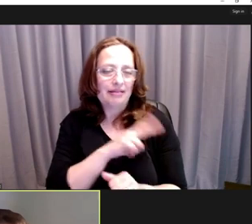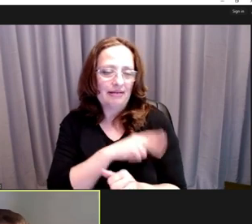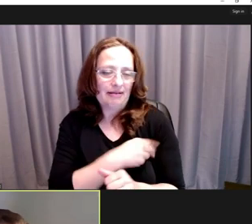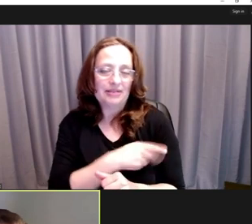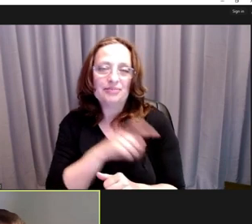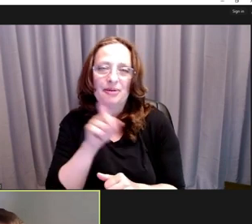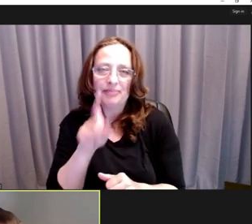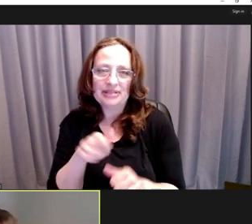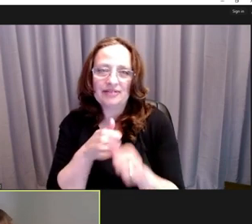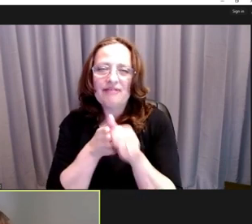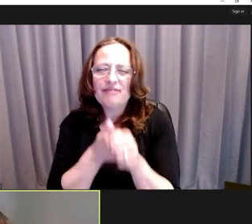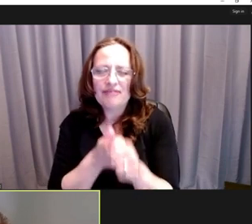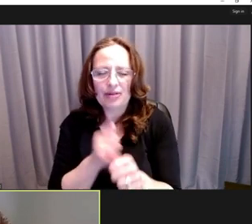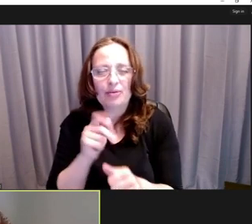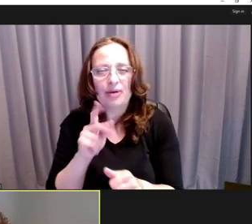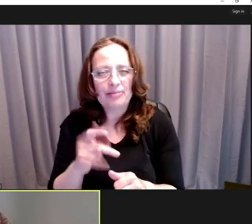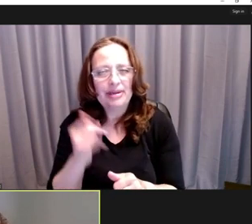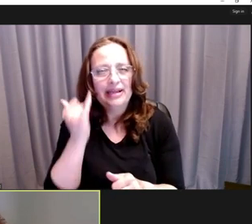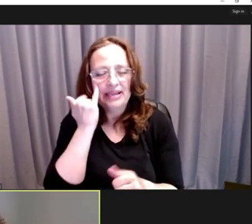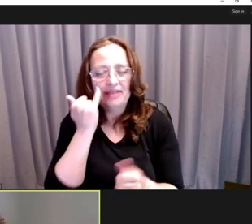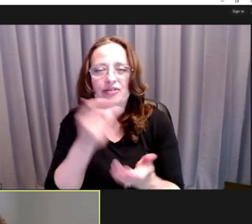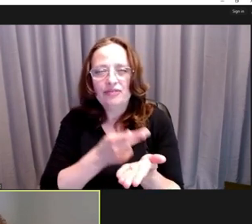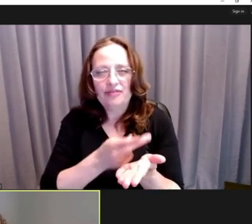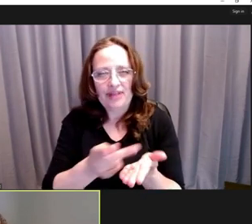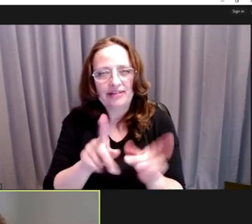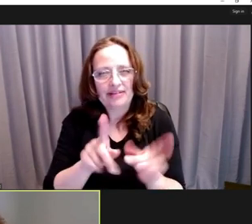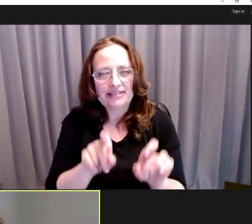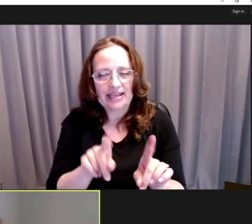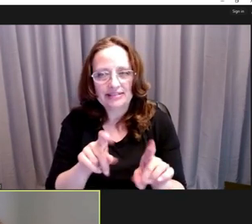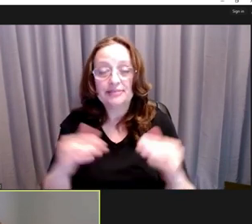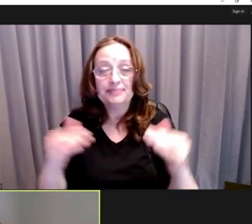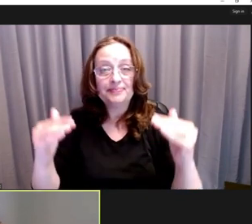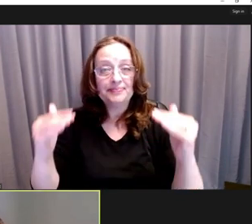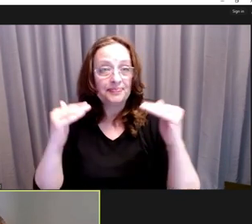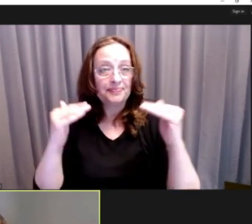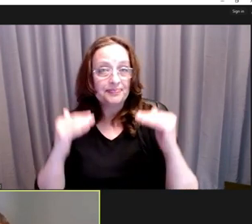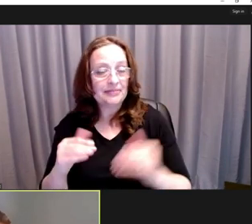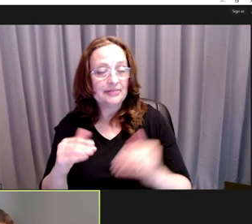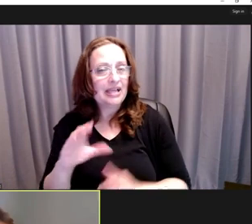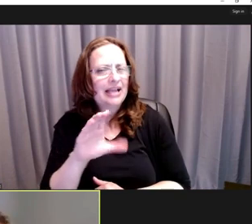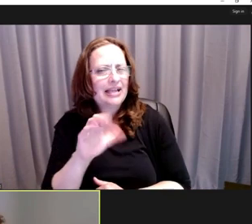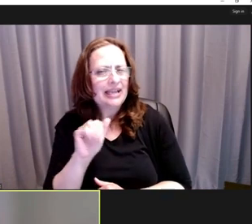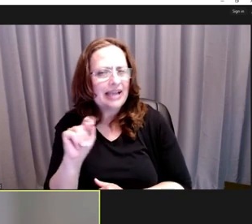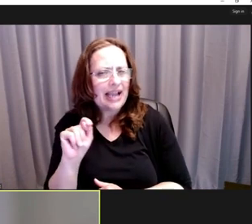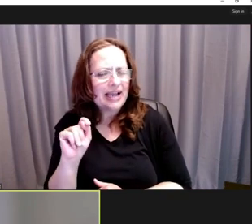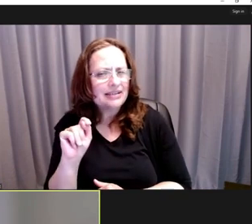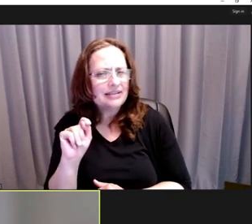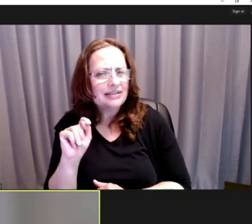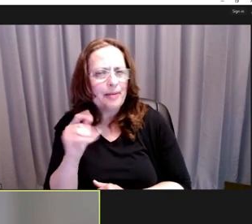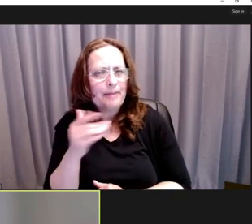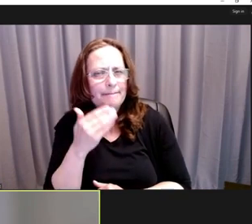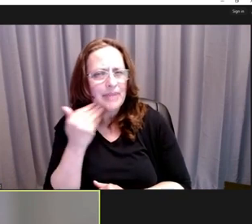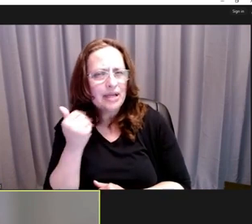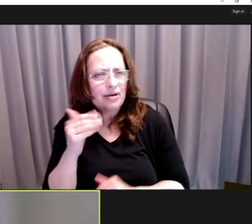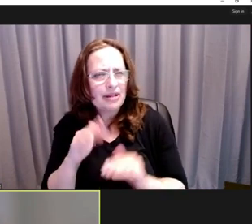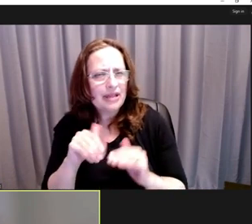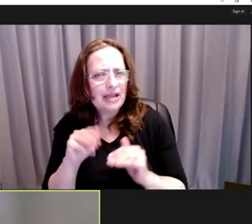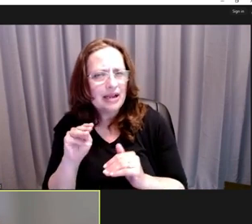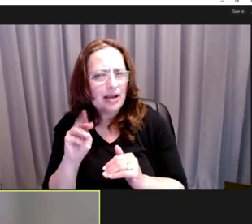So... Here's another question. Is a CAT scan better to do than an MRI, or should my child get both?